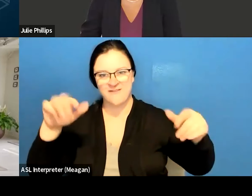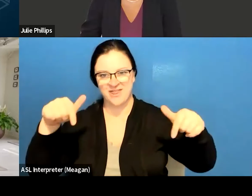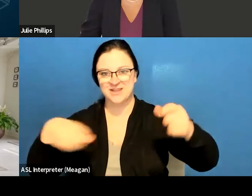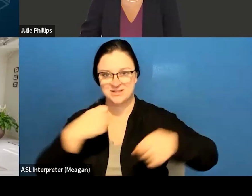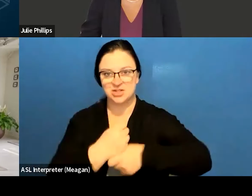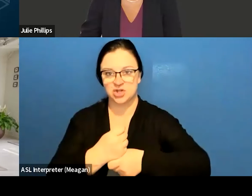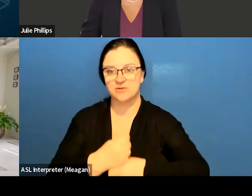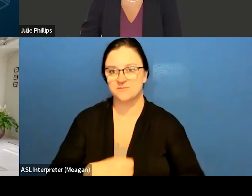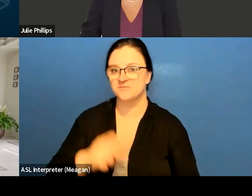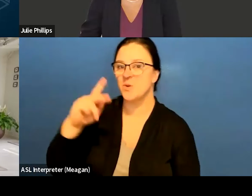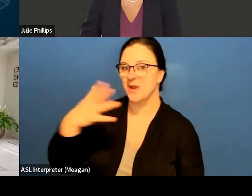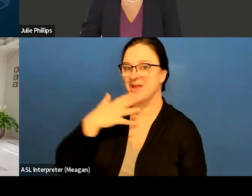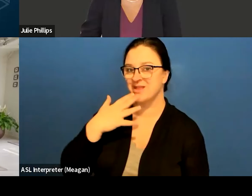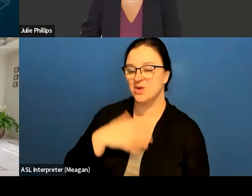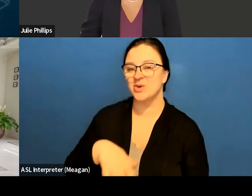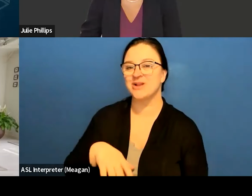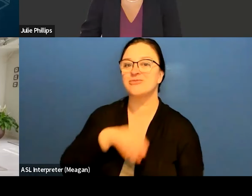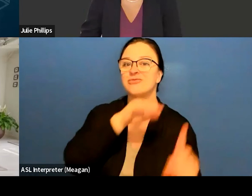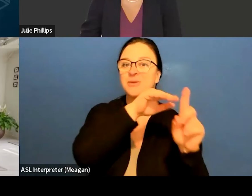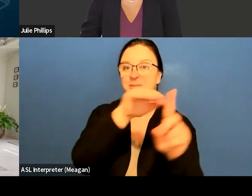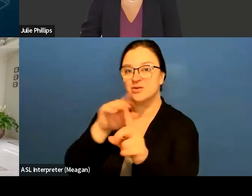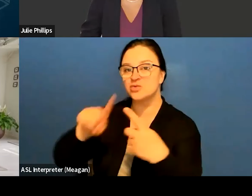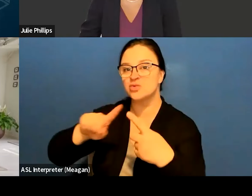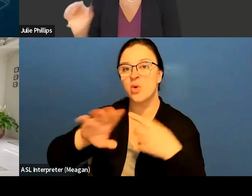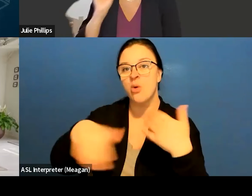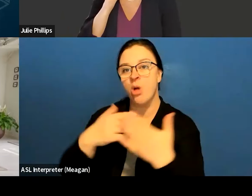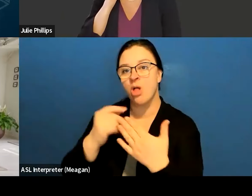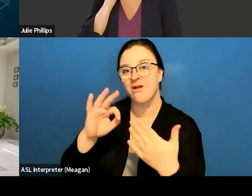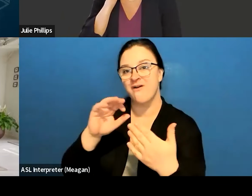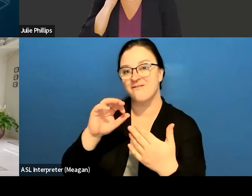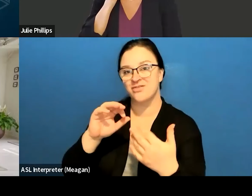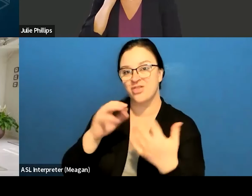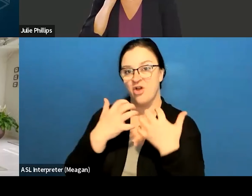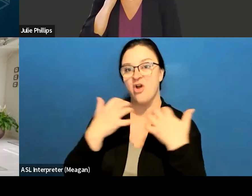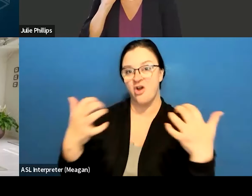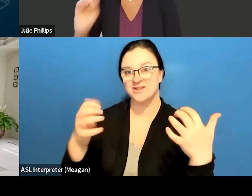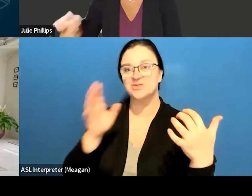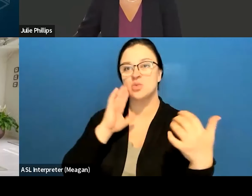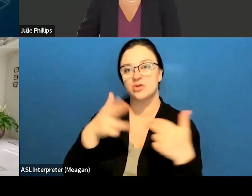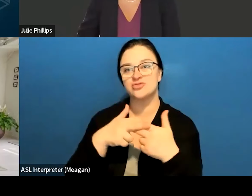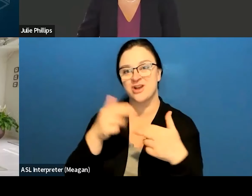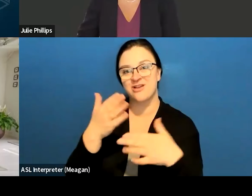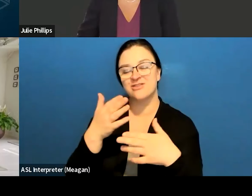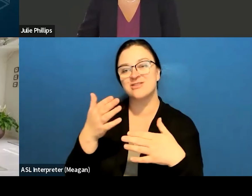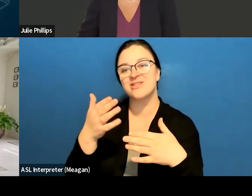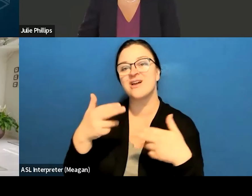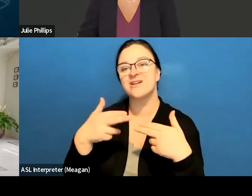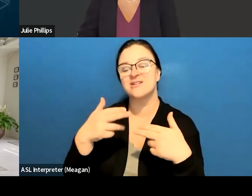Thank you, and just a reminder to all the audience, we will be sharing the slides with all registrants following this event.